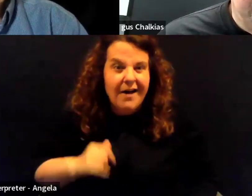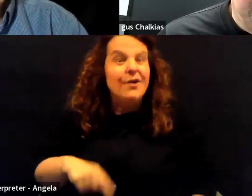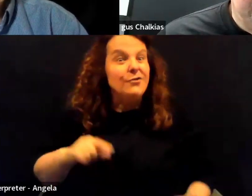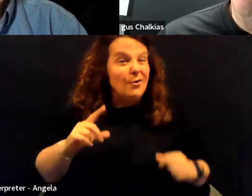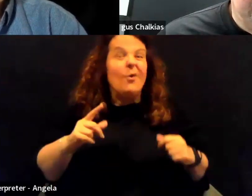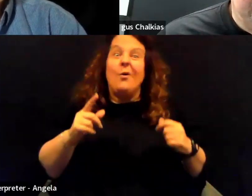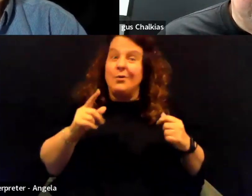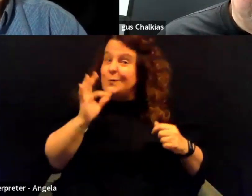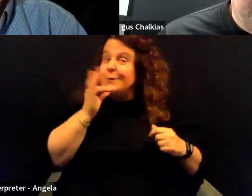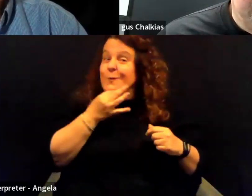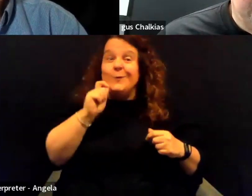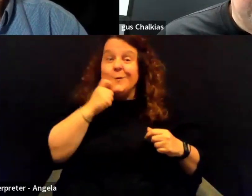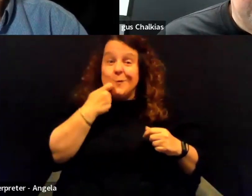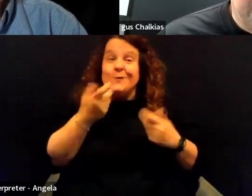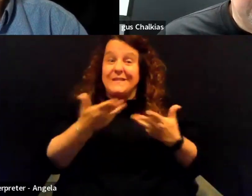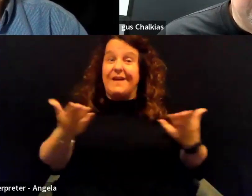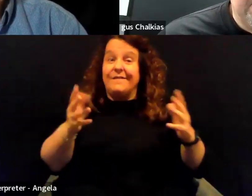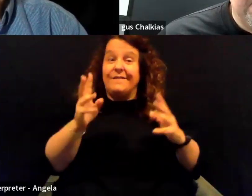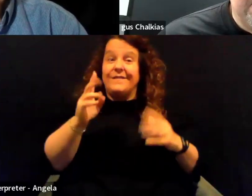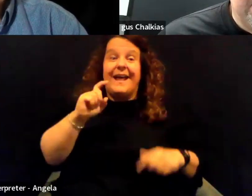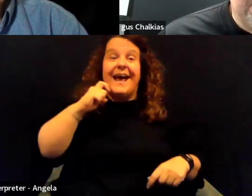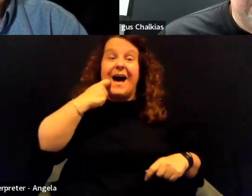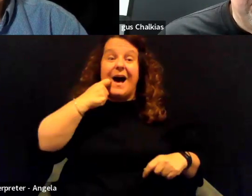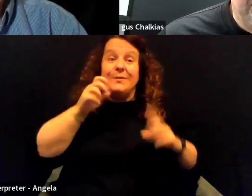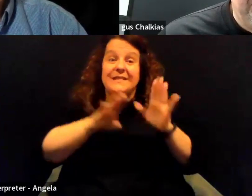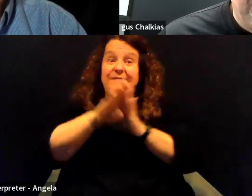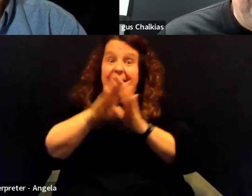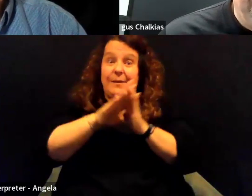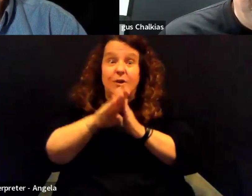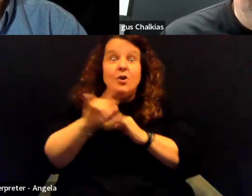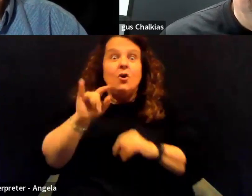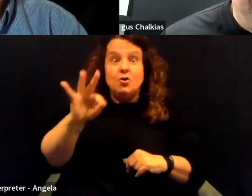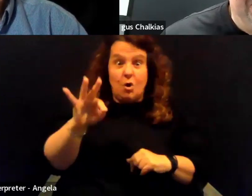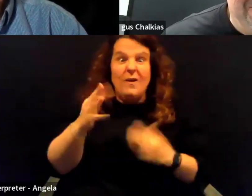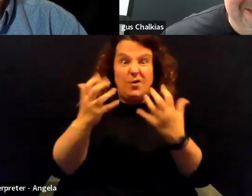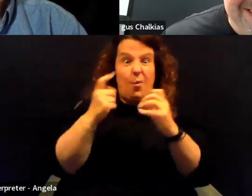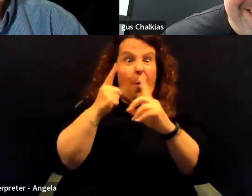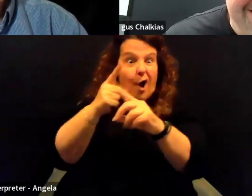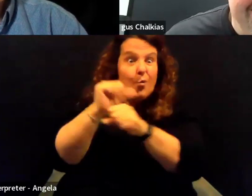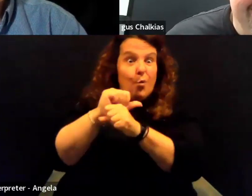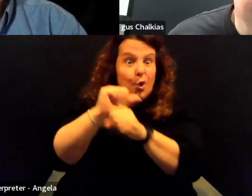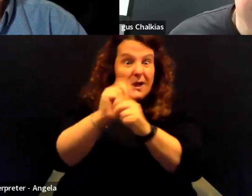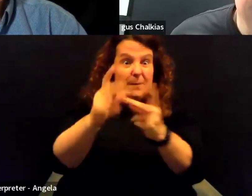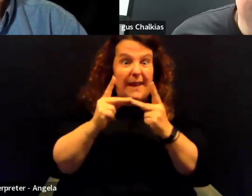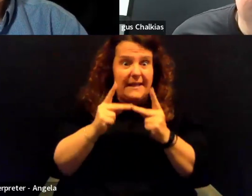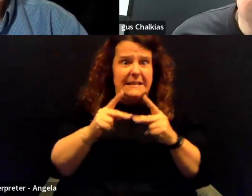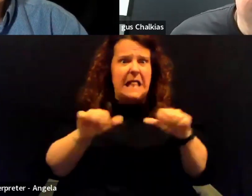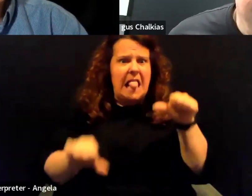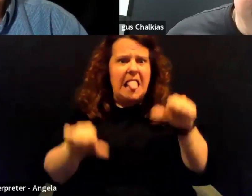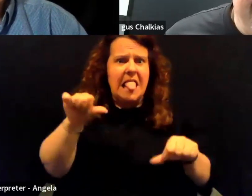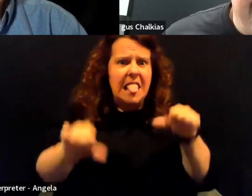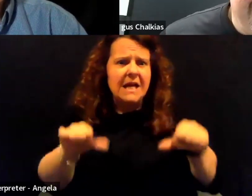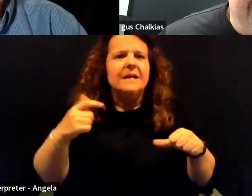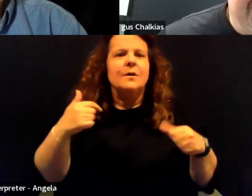So, if there's anywhere to work that you're a little bit concerned about conversations with other people, because of hearing loss,